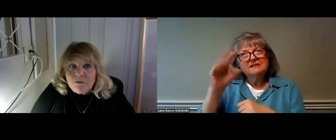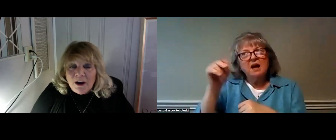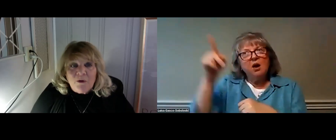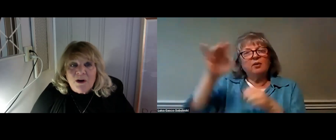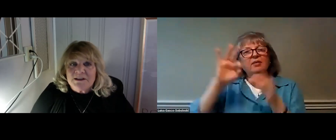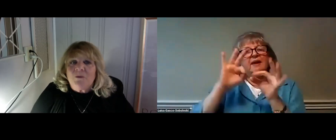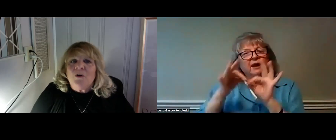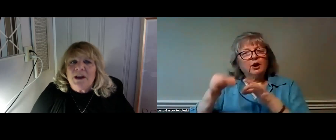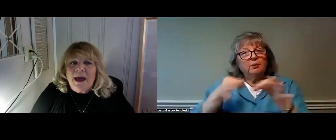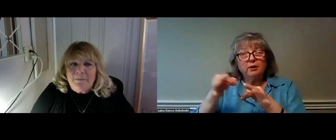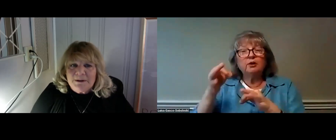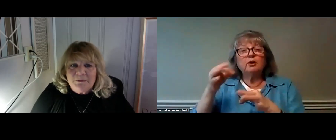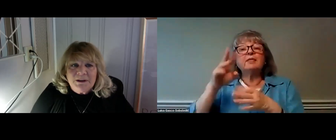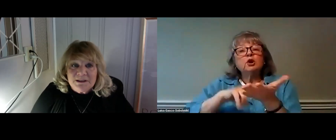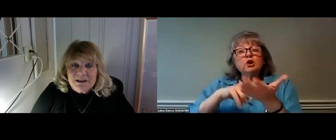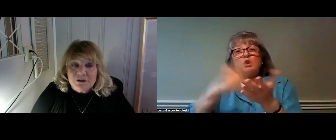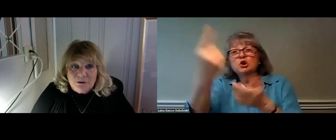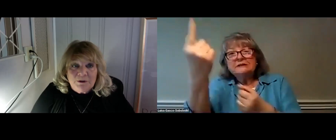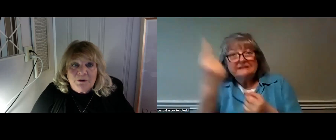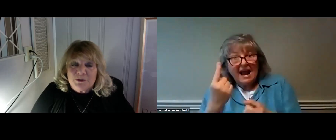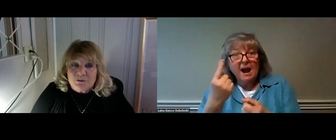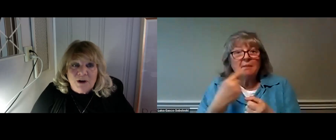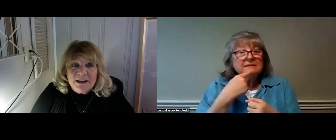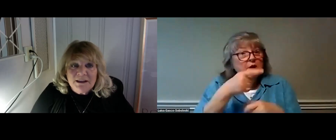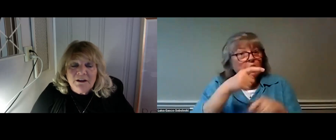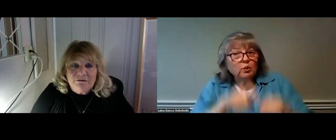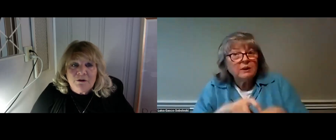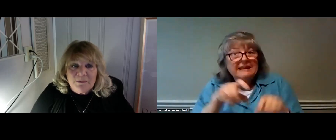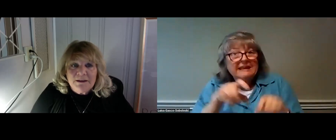where I was and what happened because the interpreter was right there for me